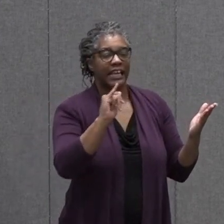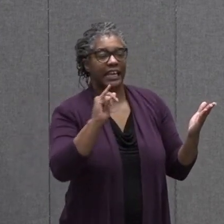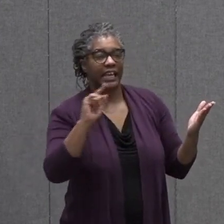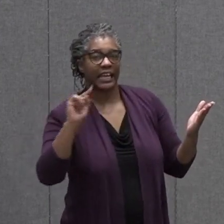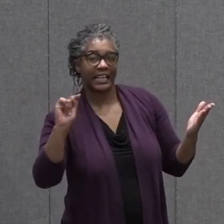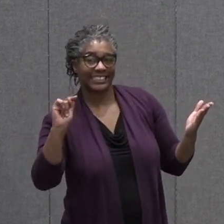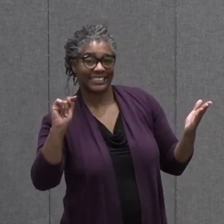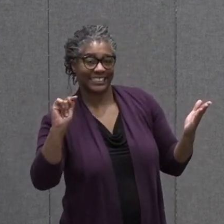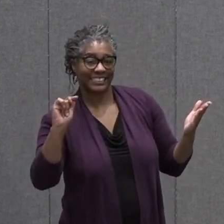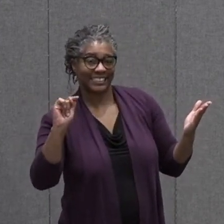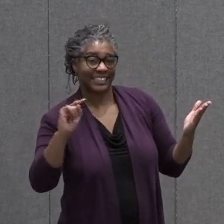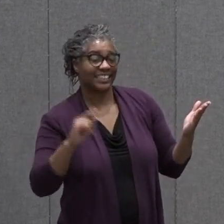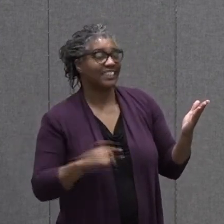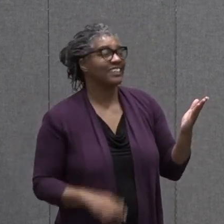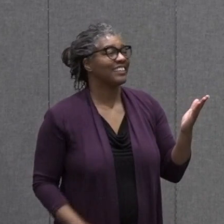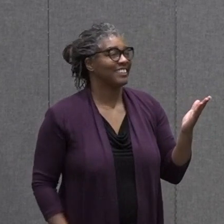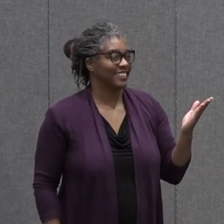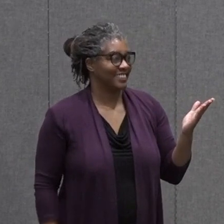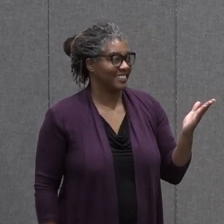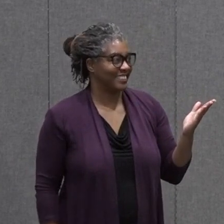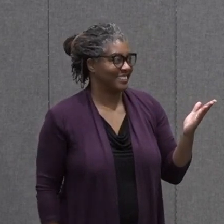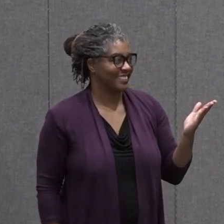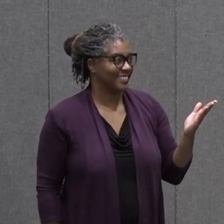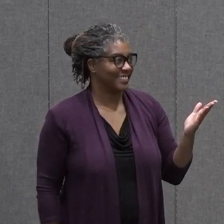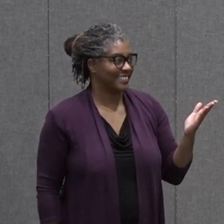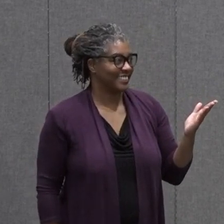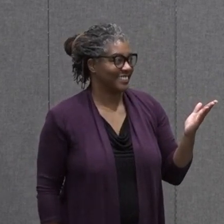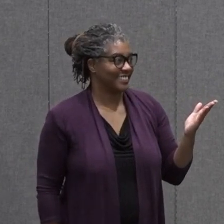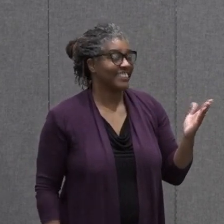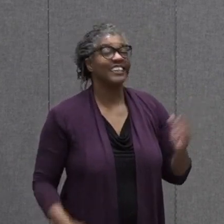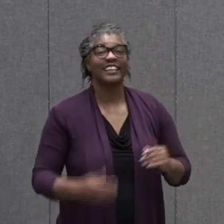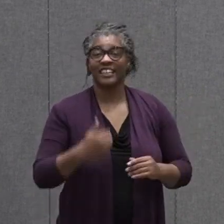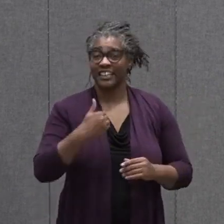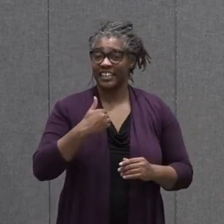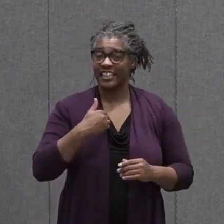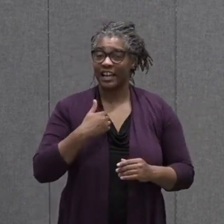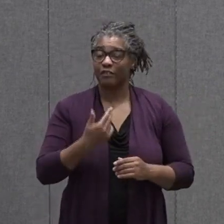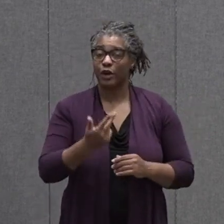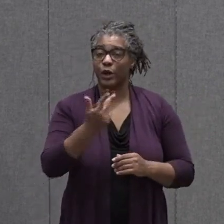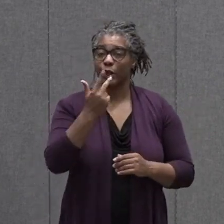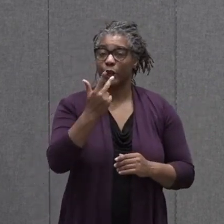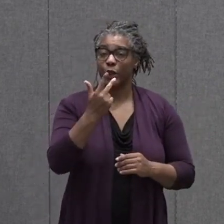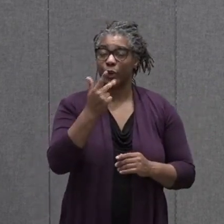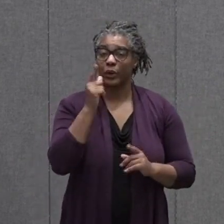kit. That has three letters, so we'll put it in the column with the number three.